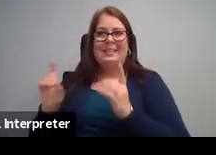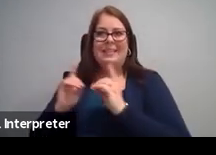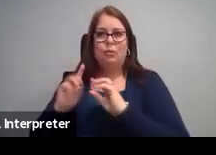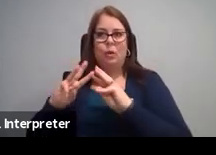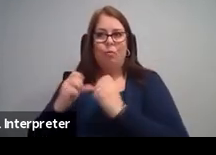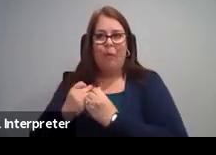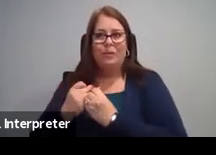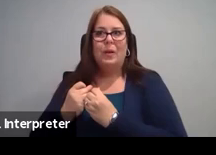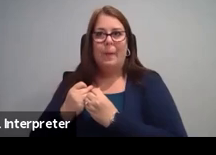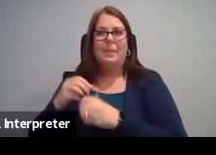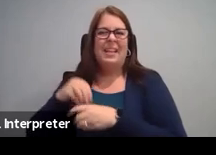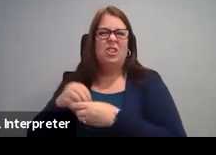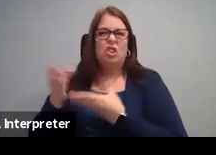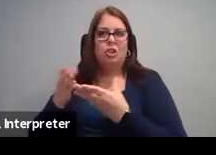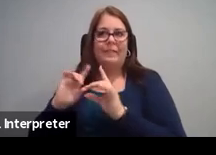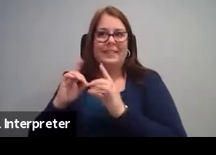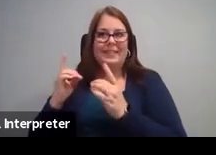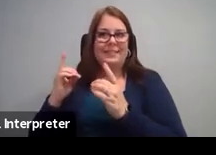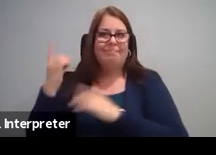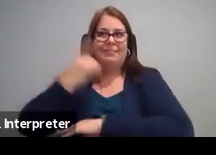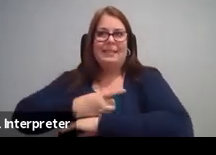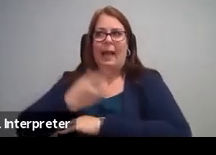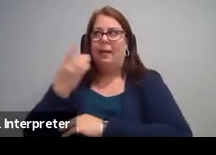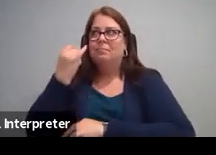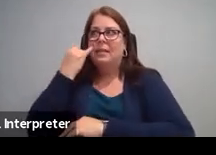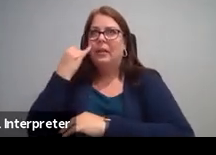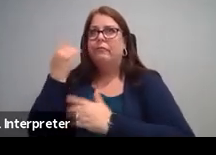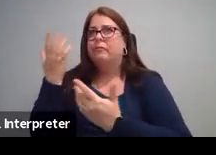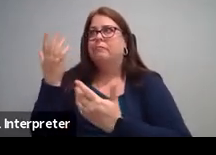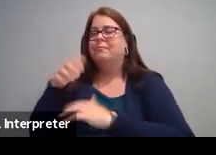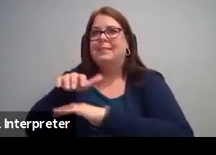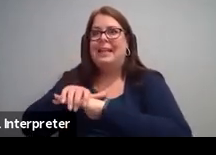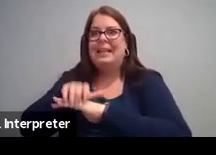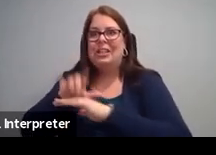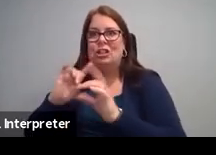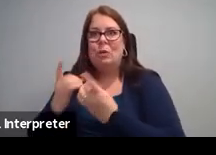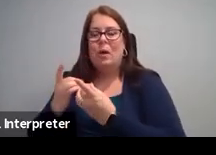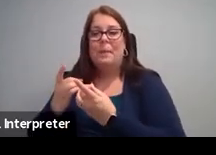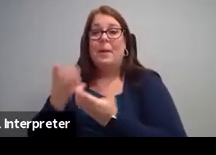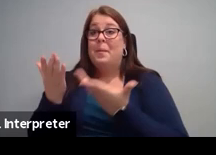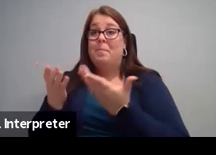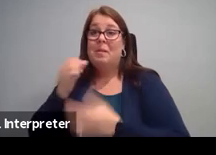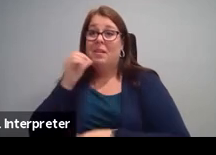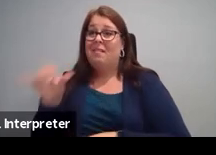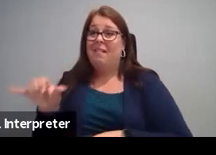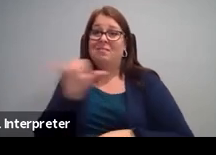Laurie Arnold: With your, you know, in an English department aren't necessarily going to be, you know, common language or knowledge to your automotive teacher